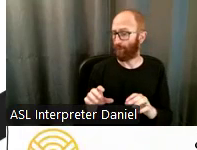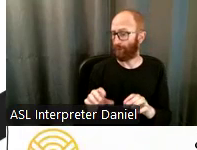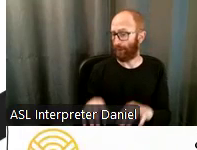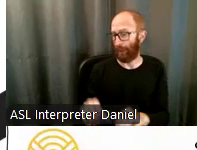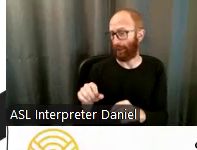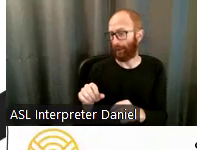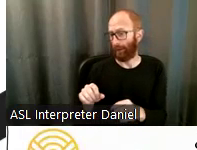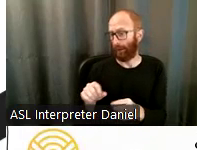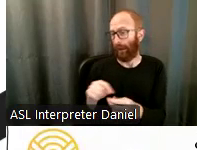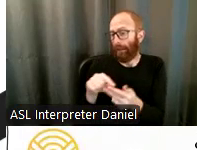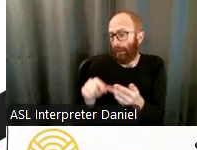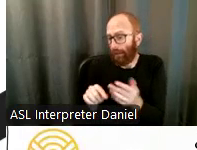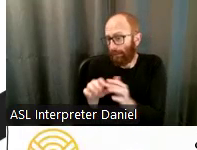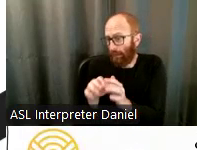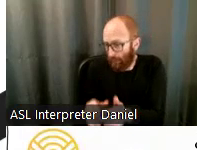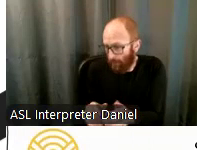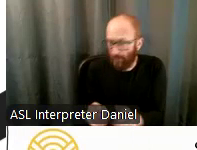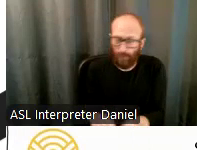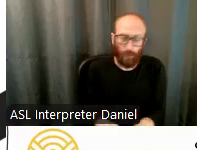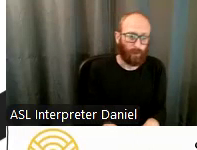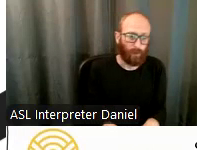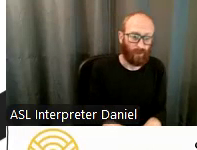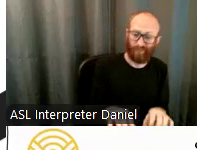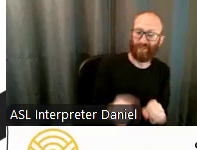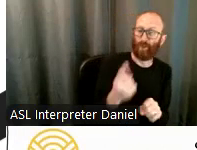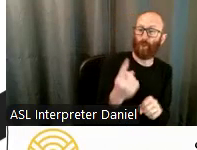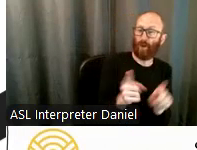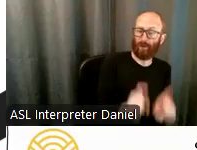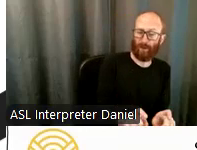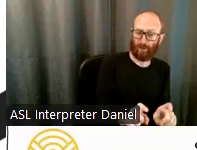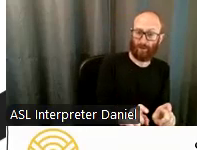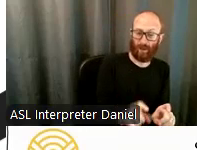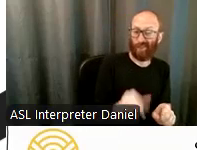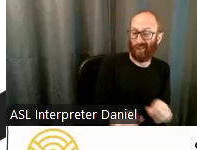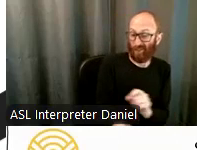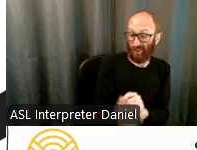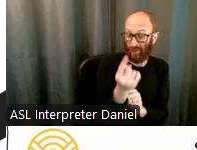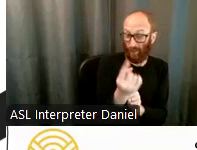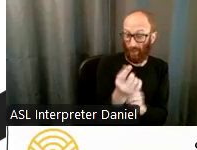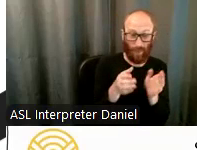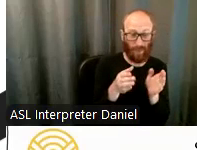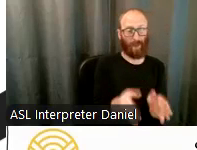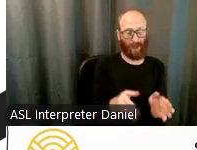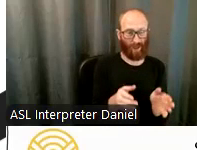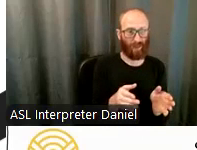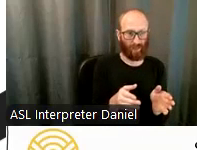you take this one test,' and that is the one path that students can perceive that they have